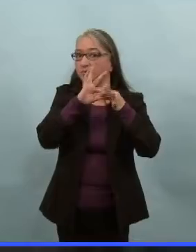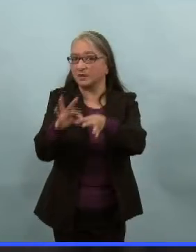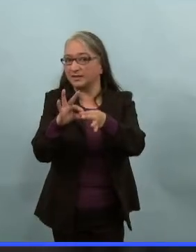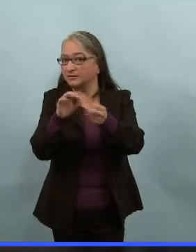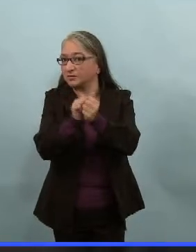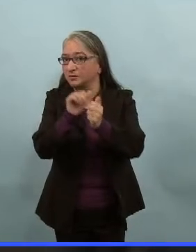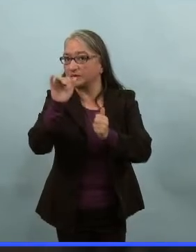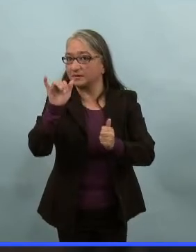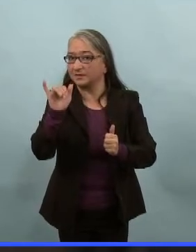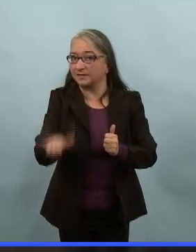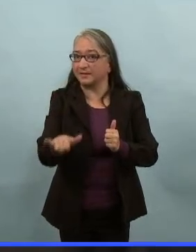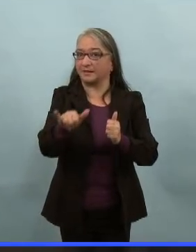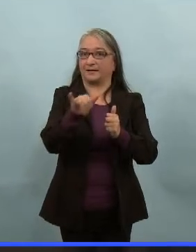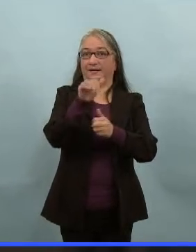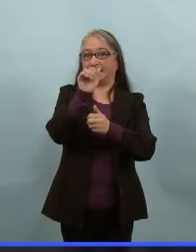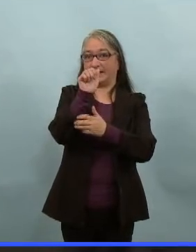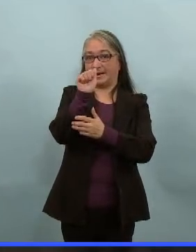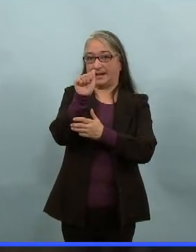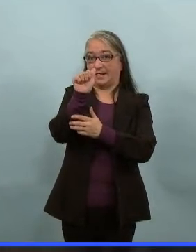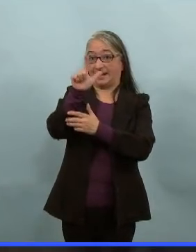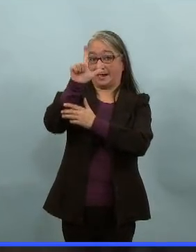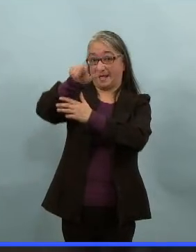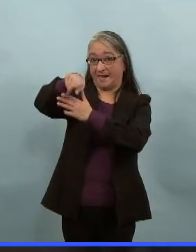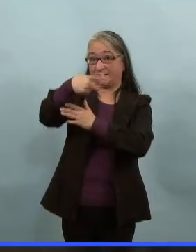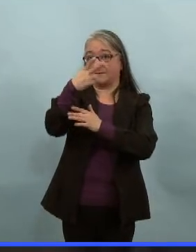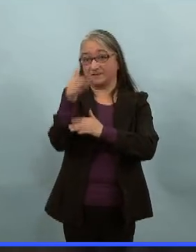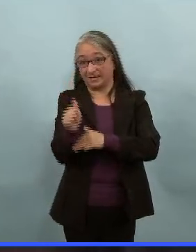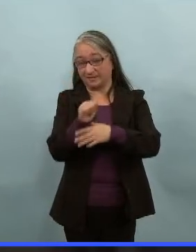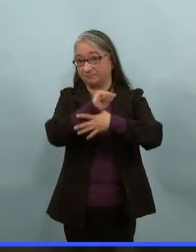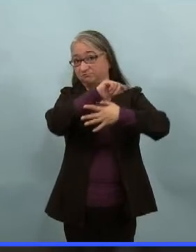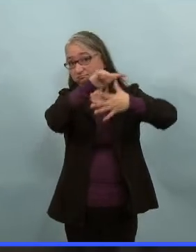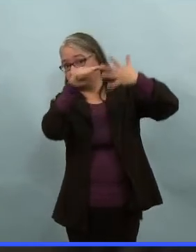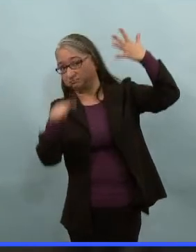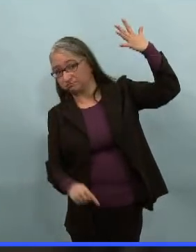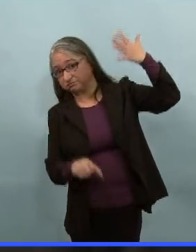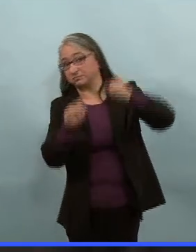don't have data on that we haven't looked at that data that i'm aware of obviously there's